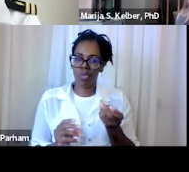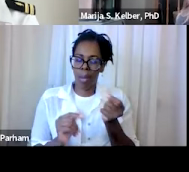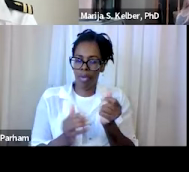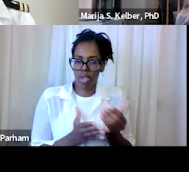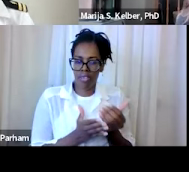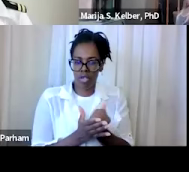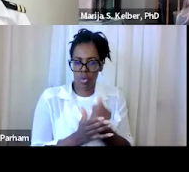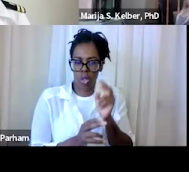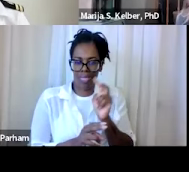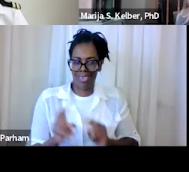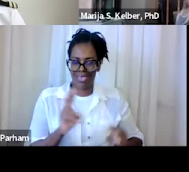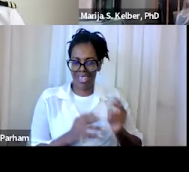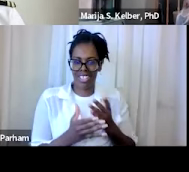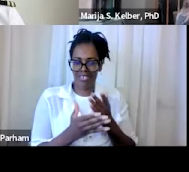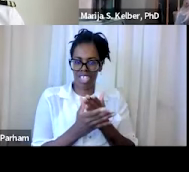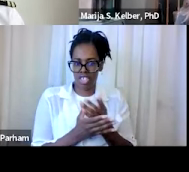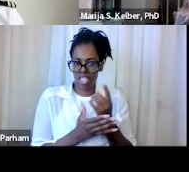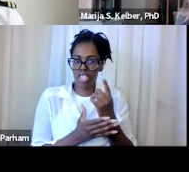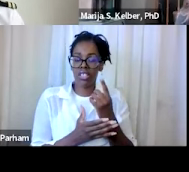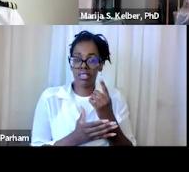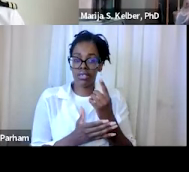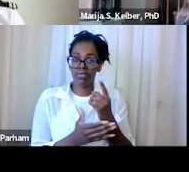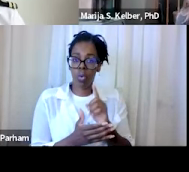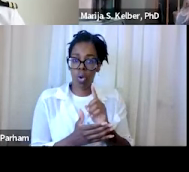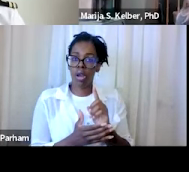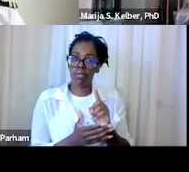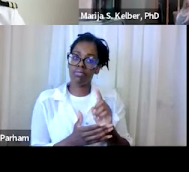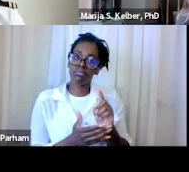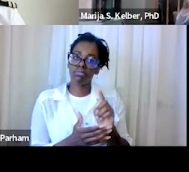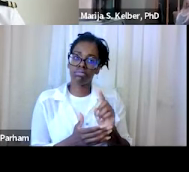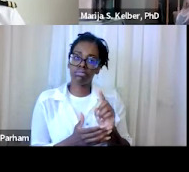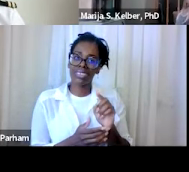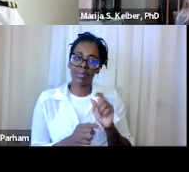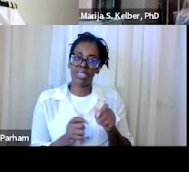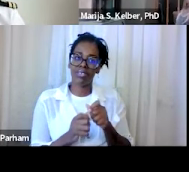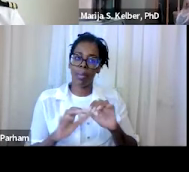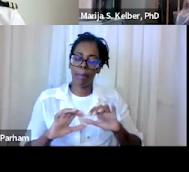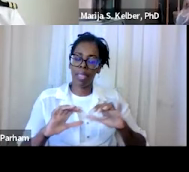for justice involved population. And for this we found a systematic review